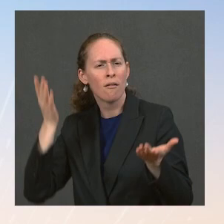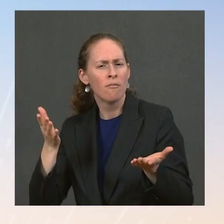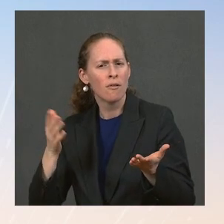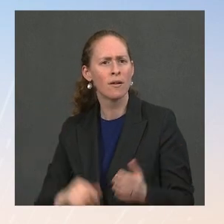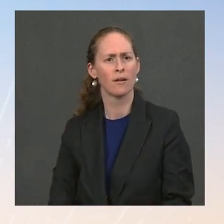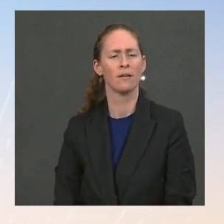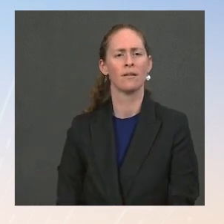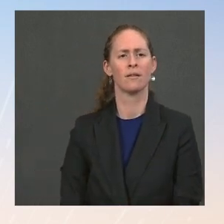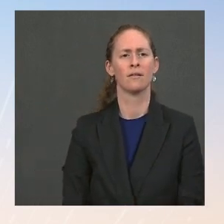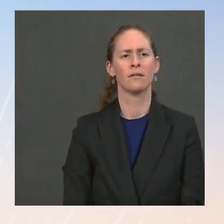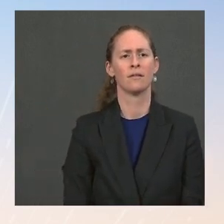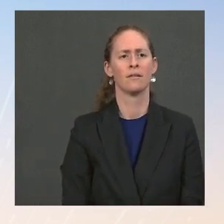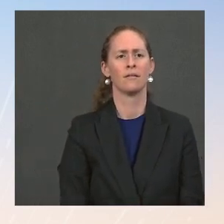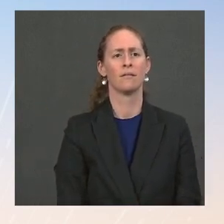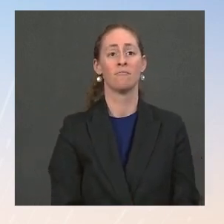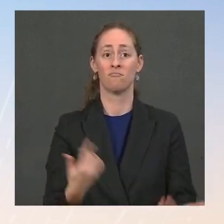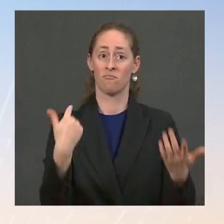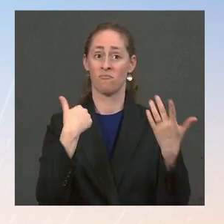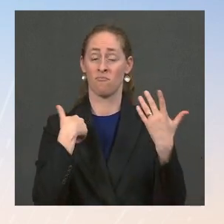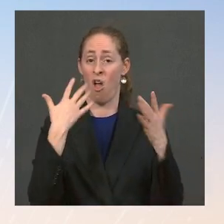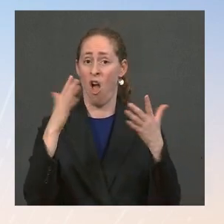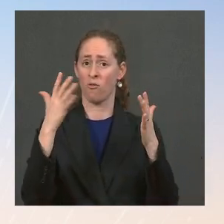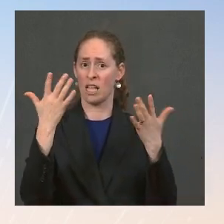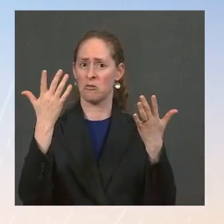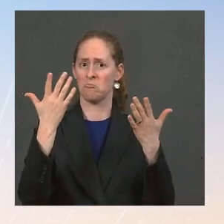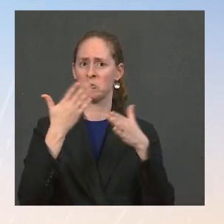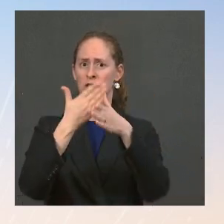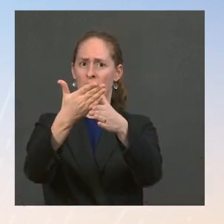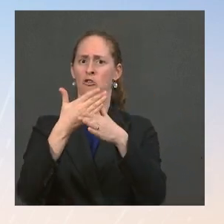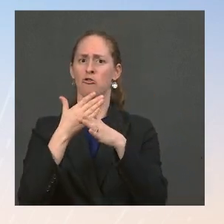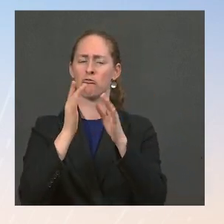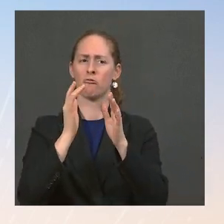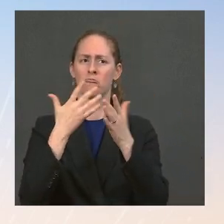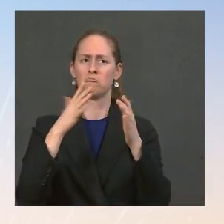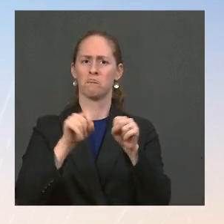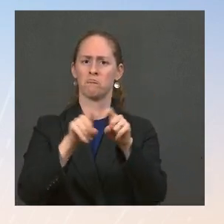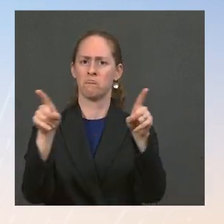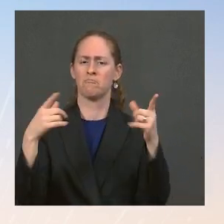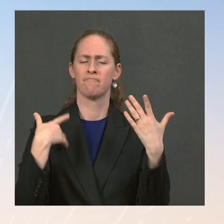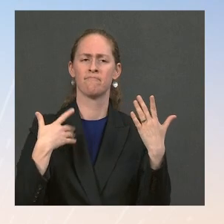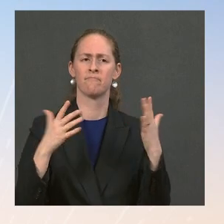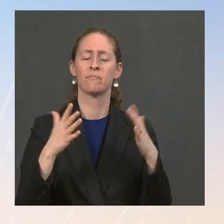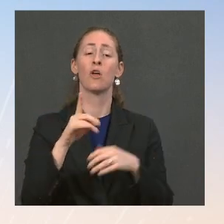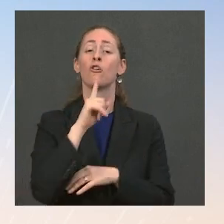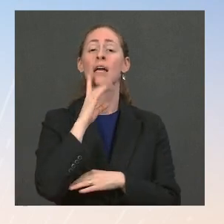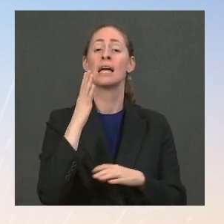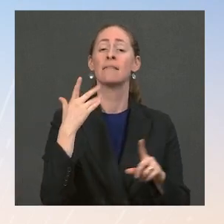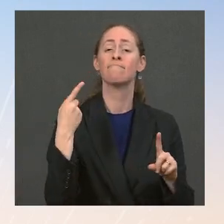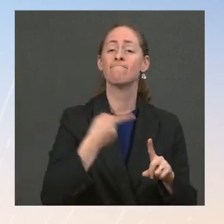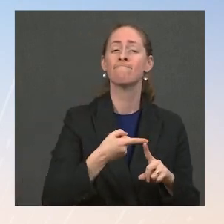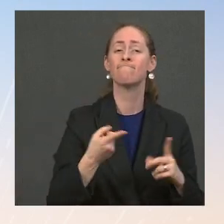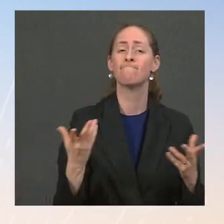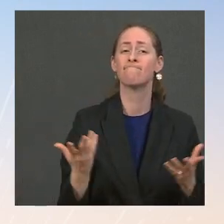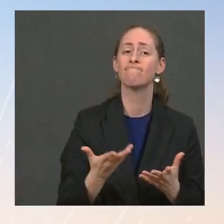as to what our view is. But I would say that our con- -- our view continues to be that Leader Schumer has shown great skill